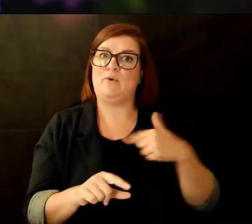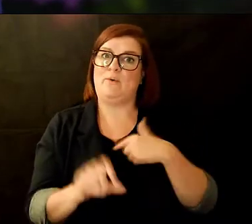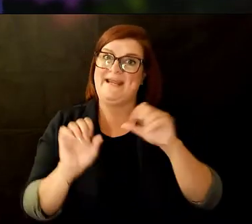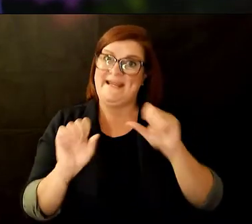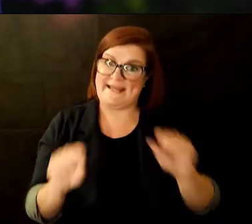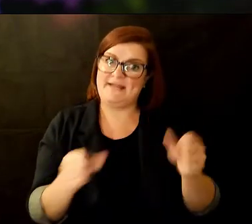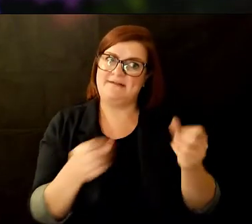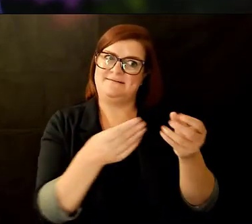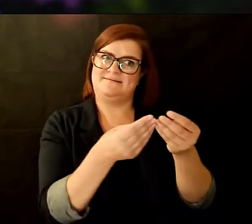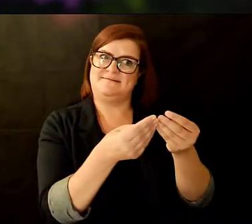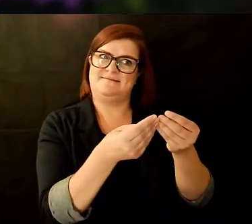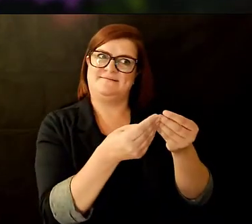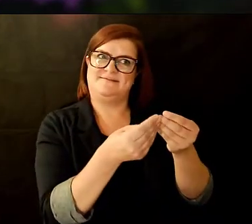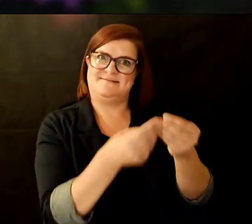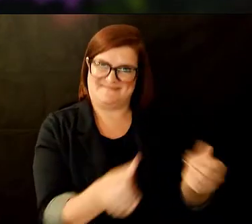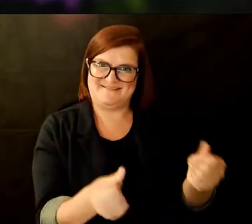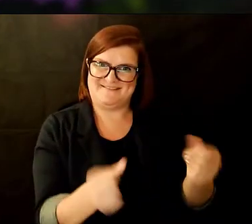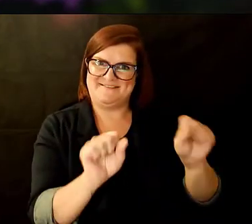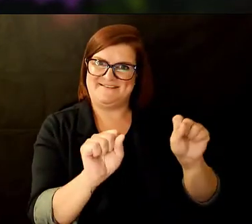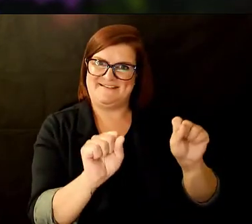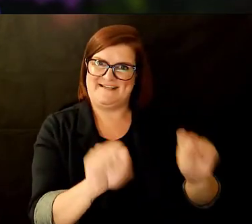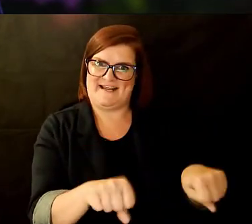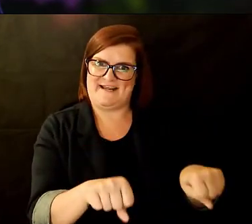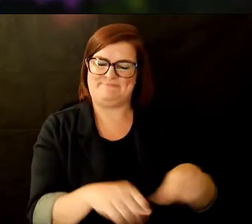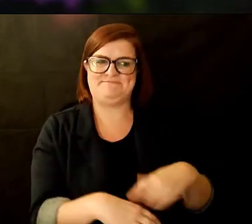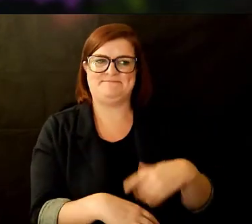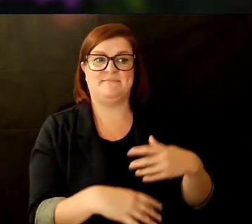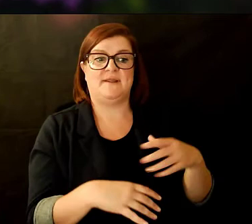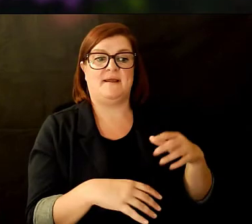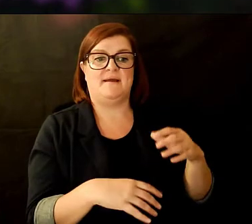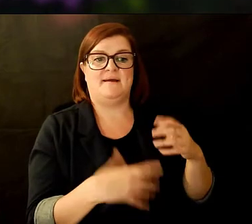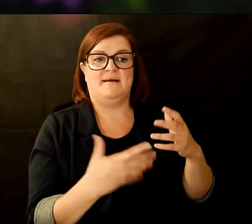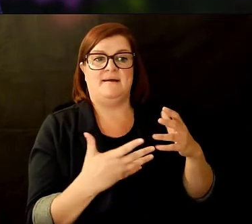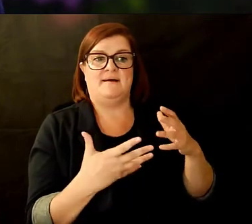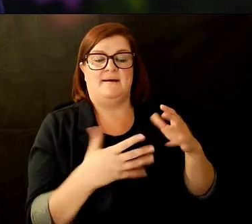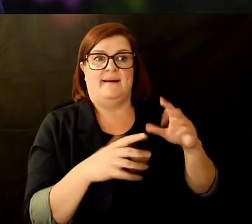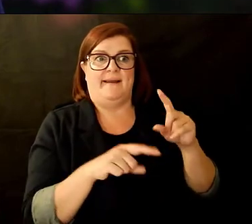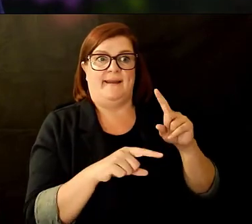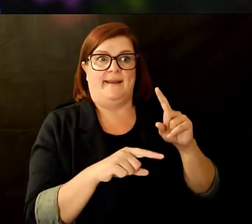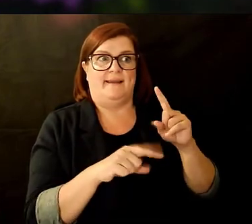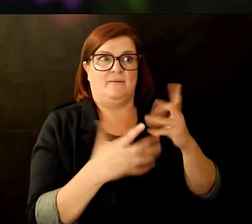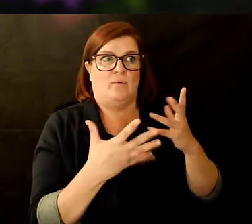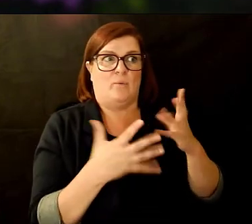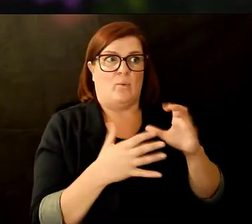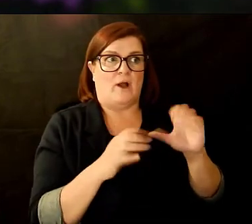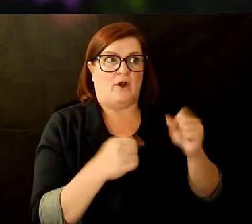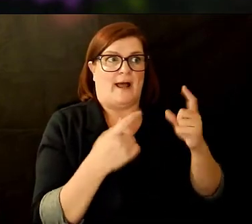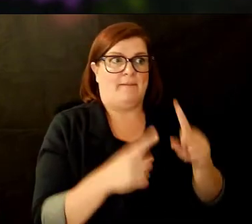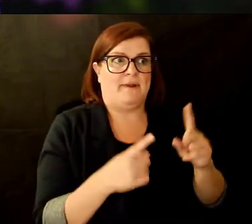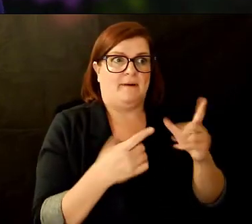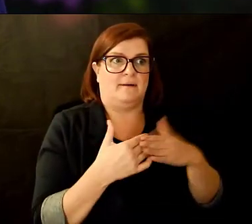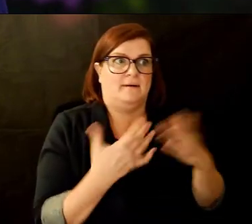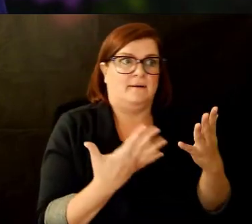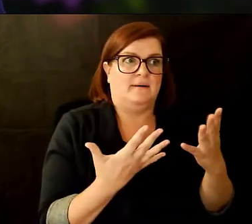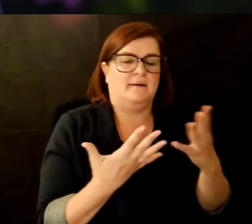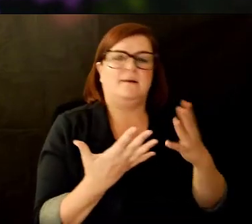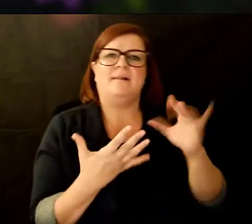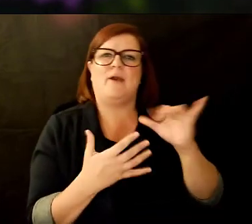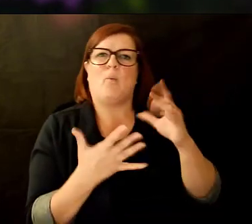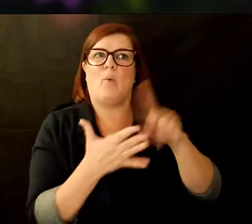do something about them. A hypothetical stress would be, what if I die, what if a loved one dies.